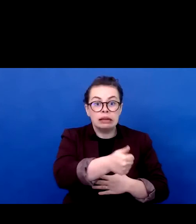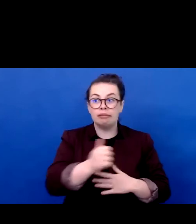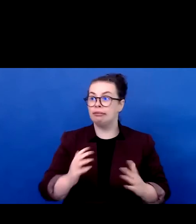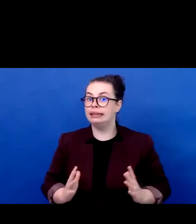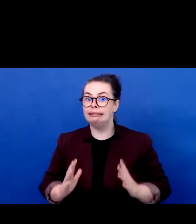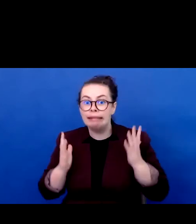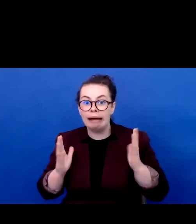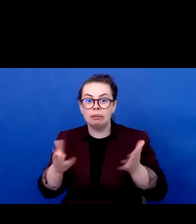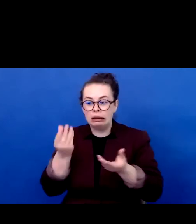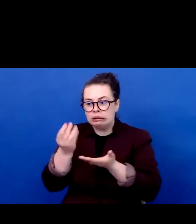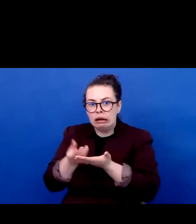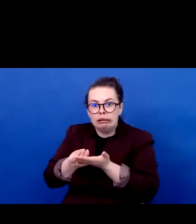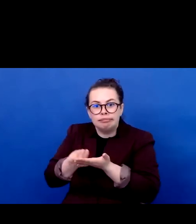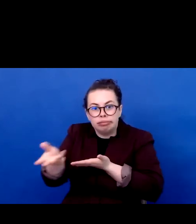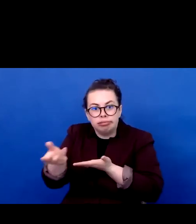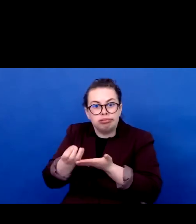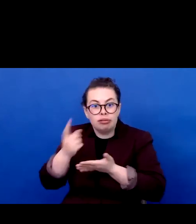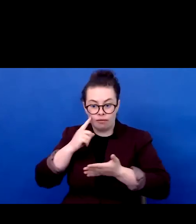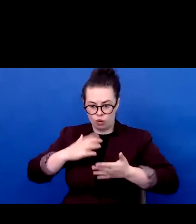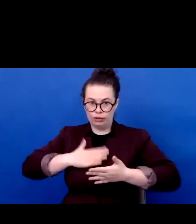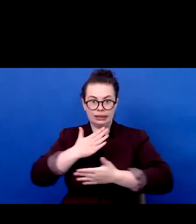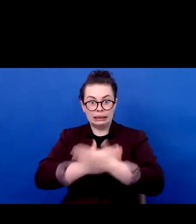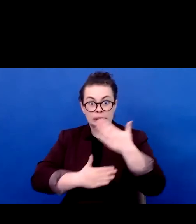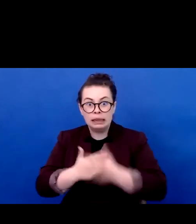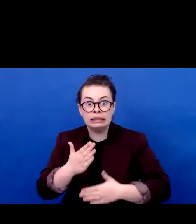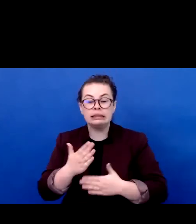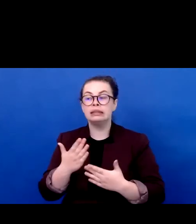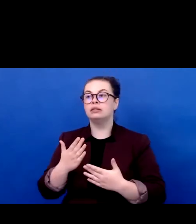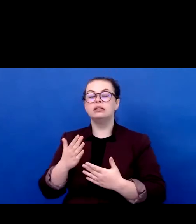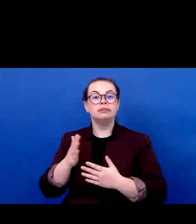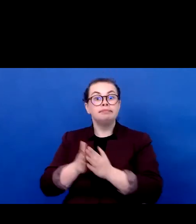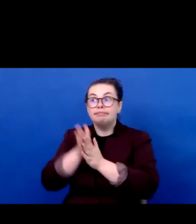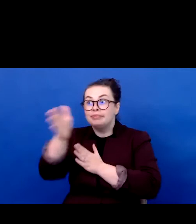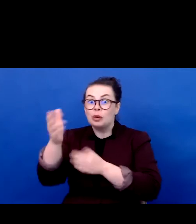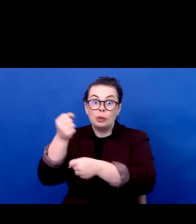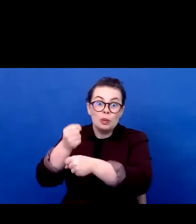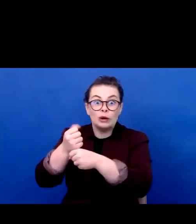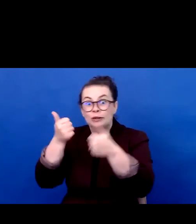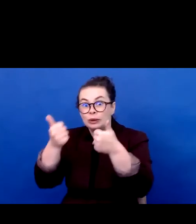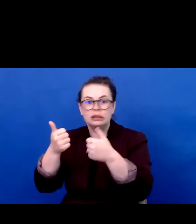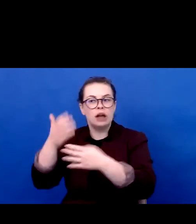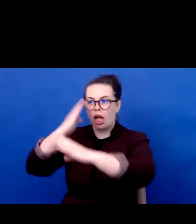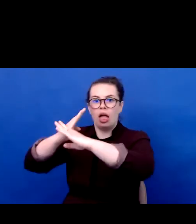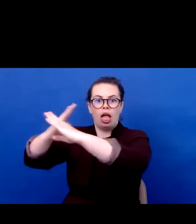and maintaining employment the barriers to access school or the inadequate social protection